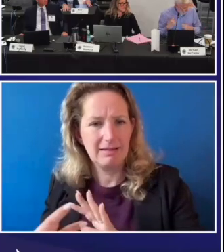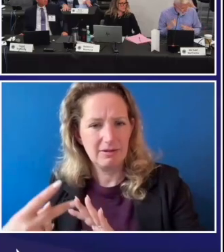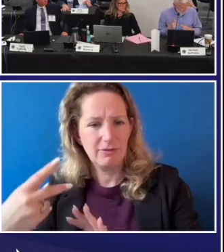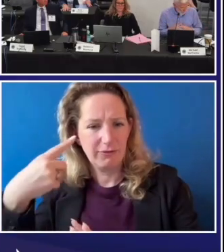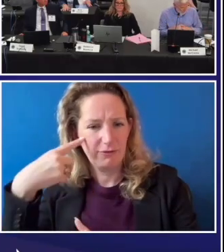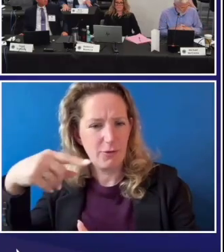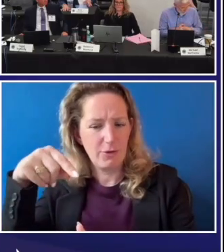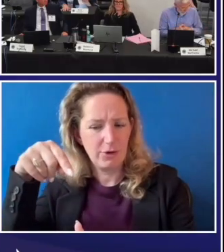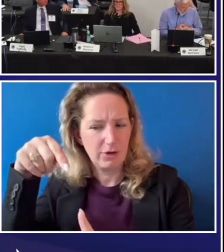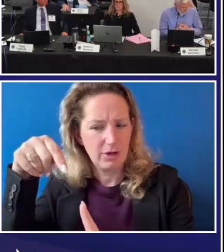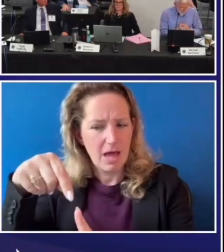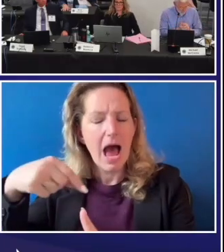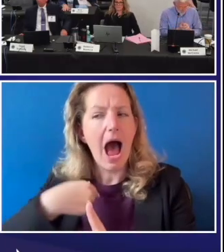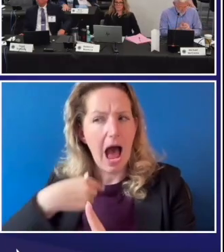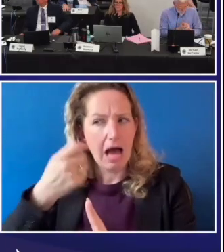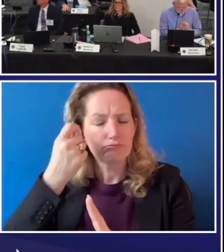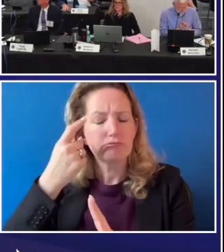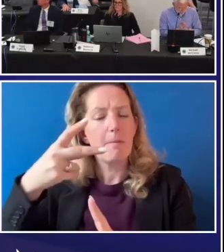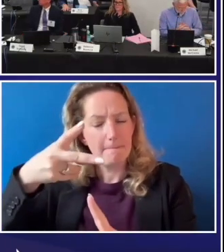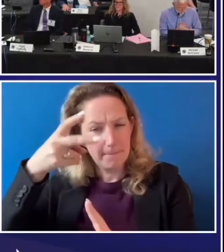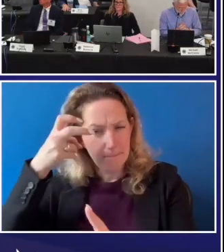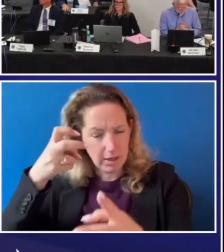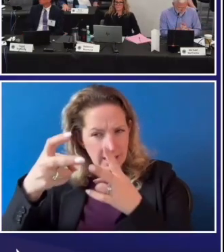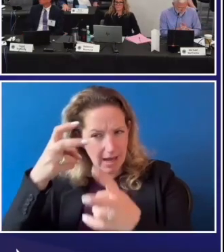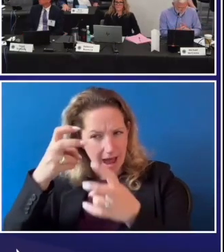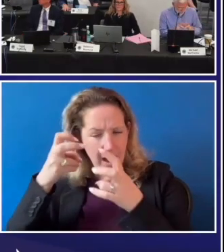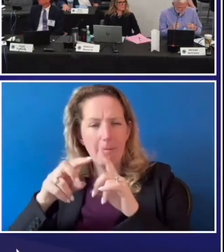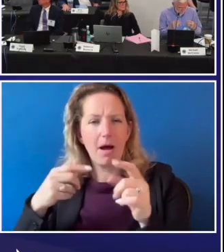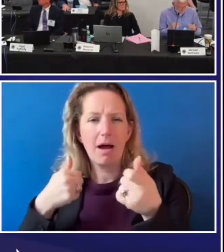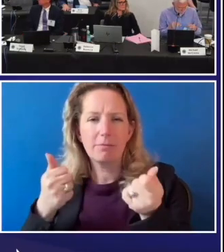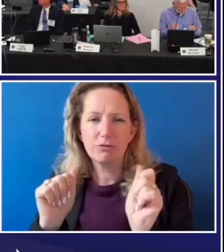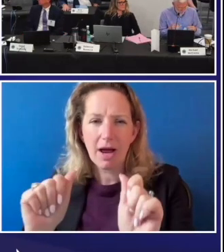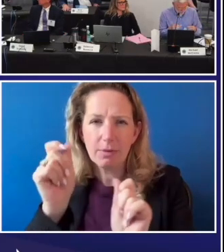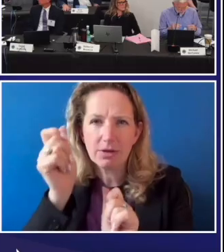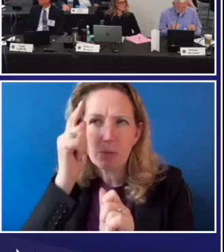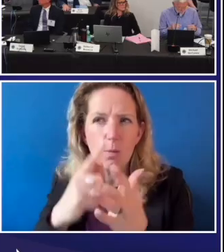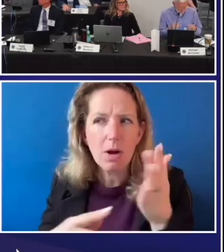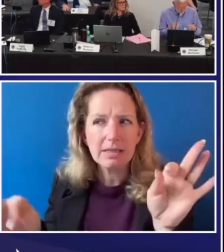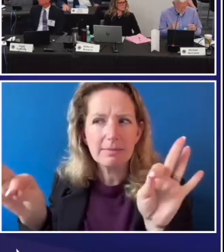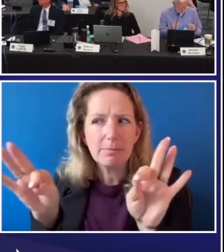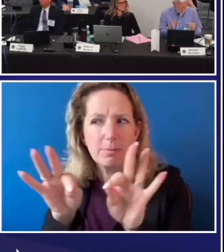I'm trying to understand, because what I'm, what I would think would be important here is really to include